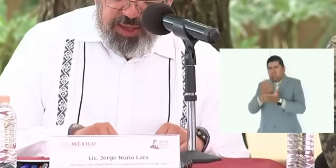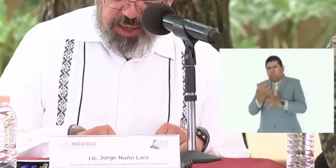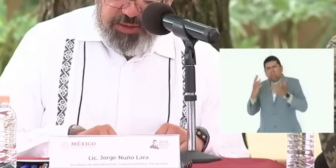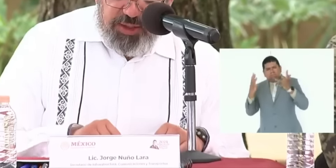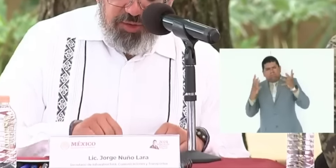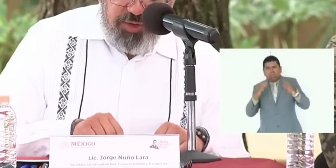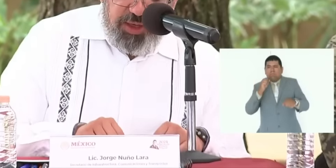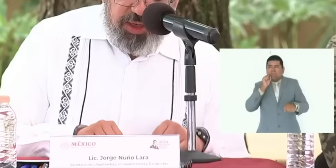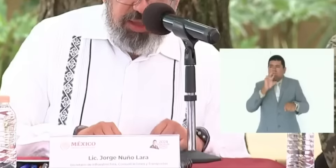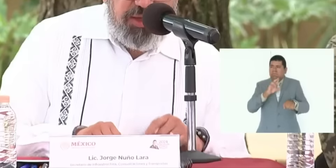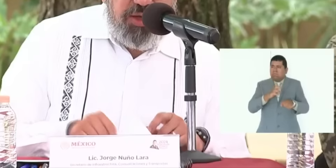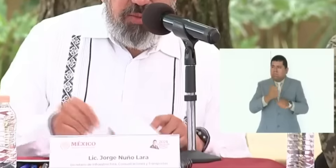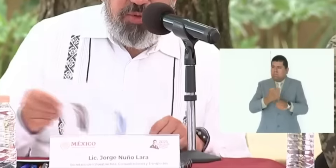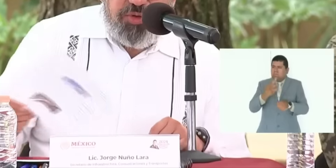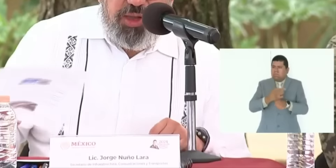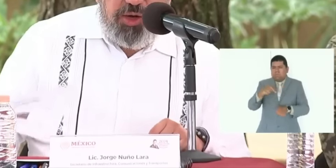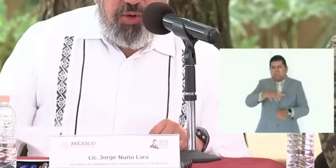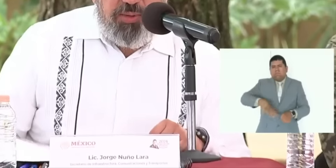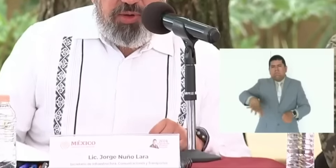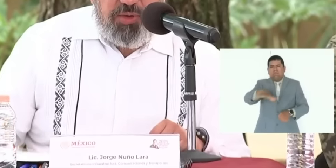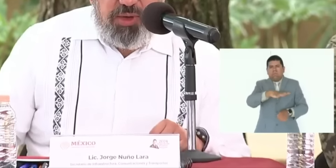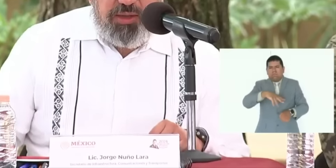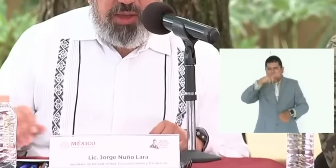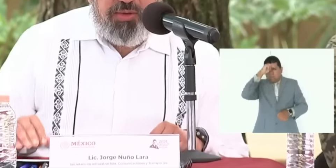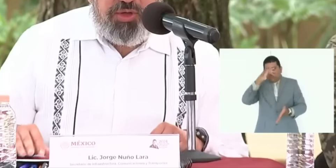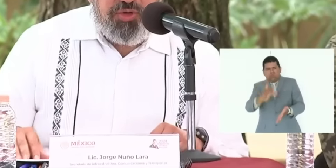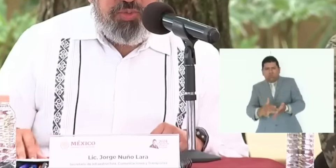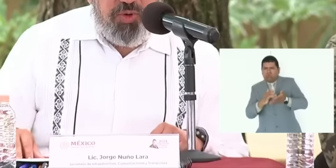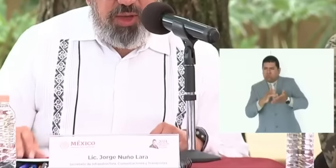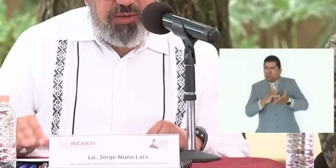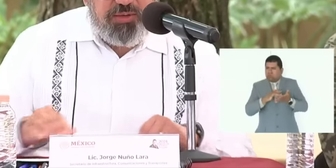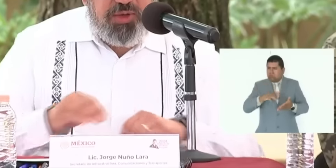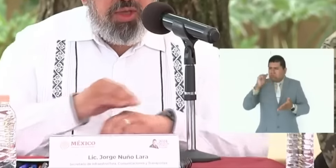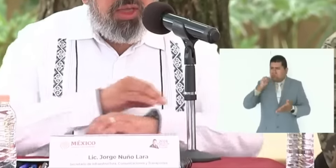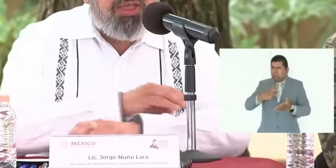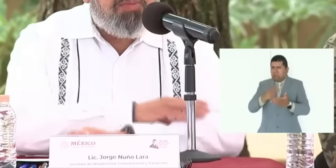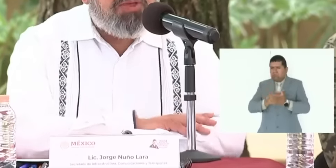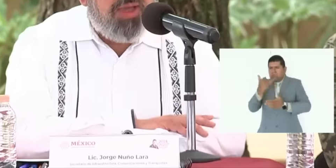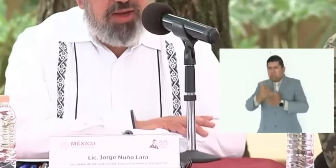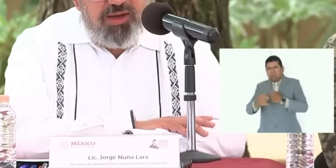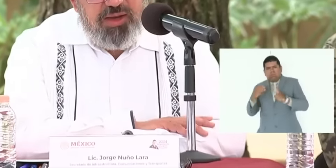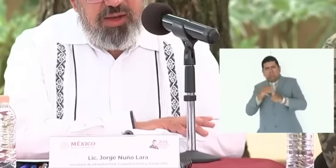of the Nayarit center for all the collaboration they have given in these projects. In particular,